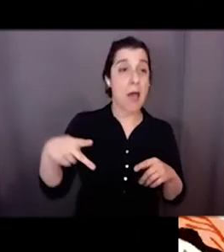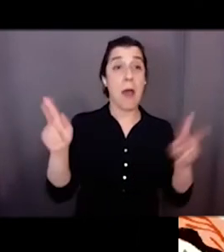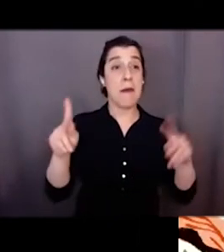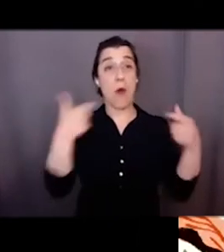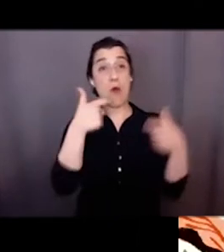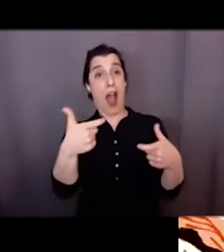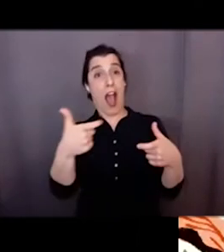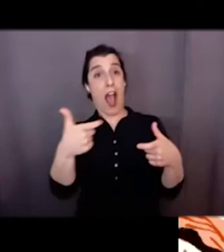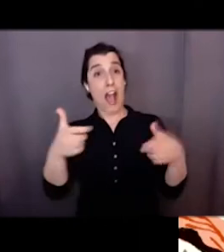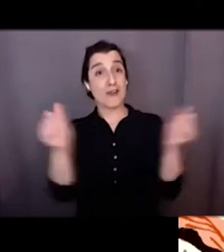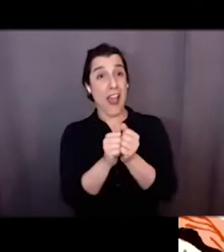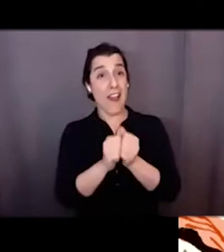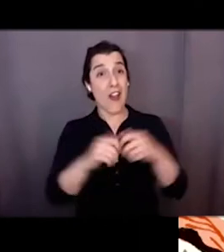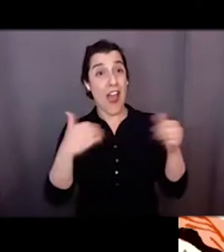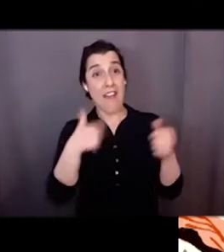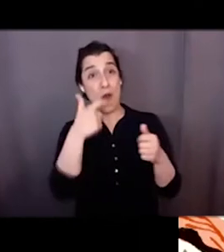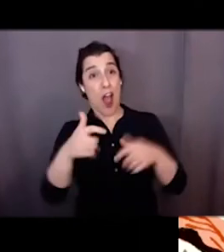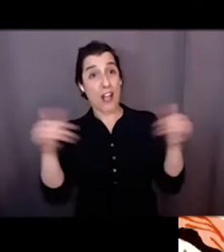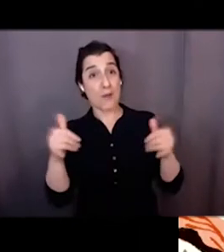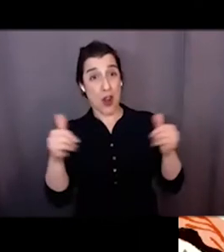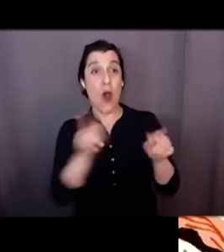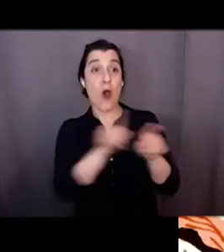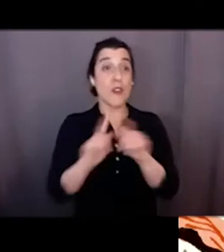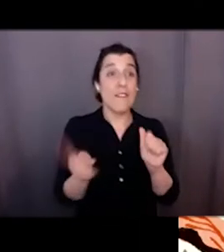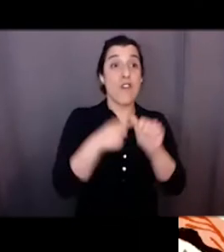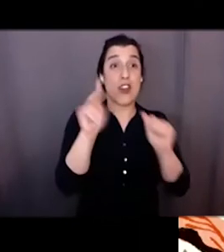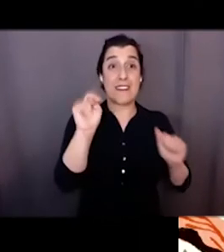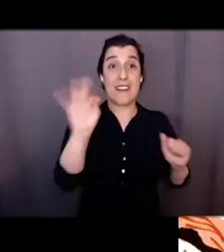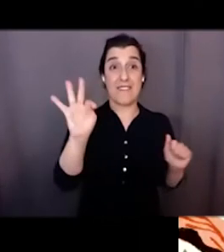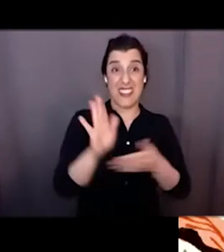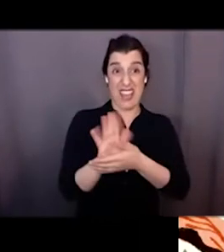It also happens to be the first Netflix film that is not only audio described,